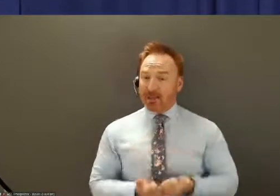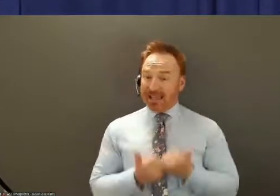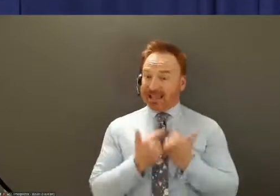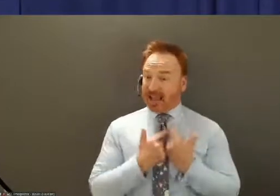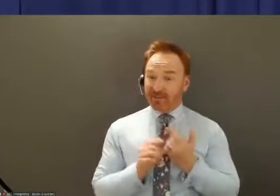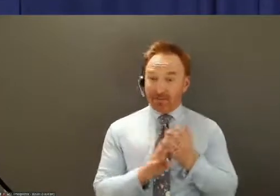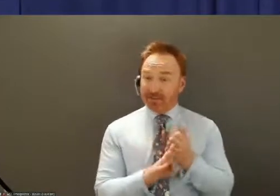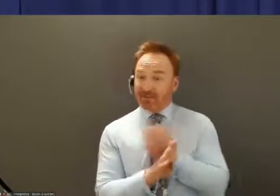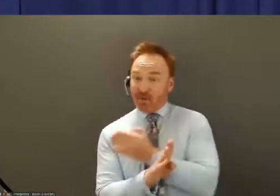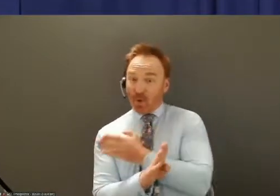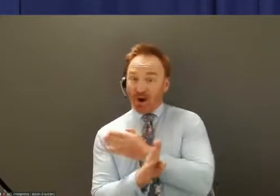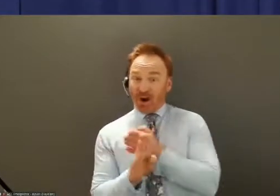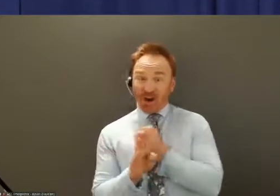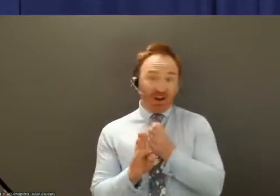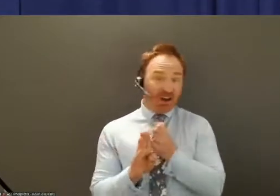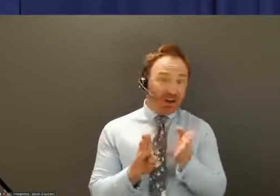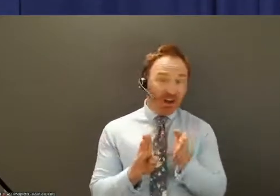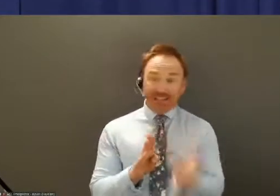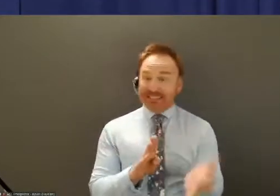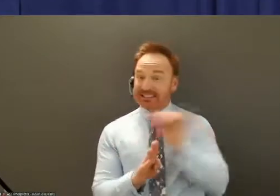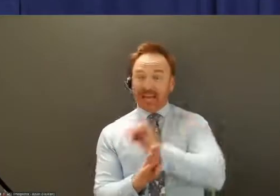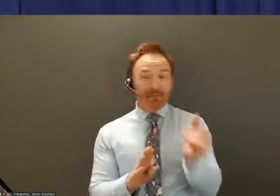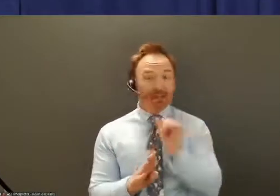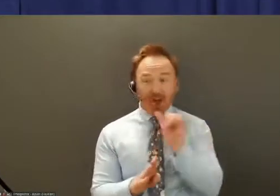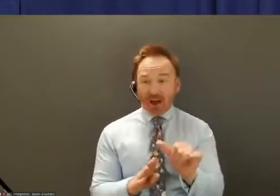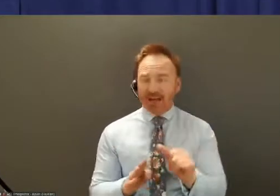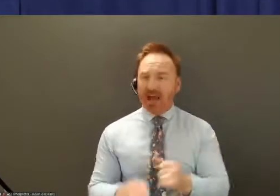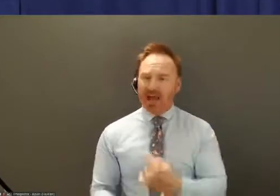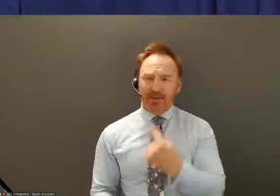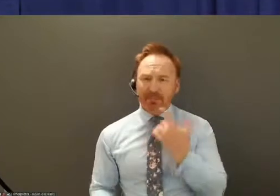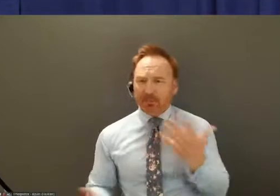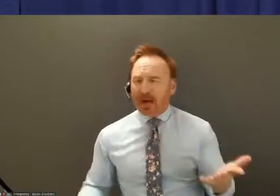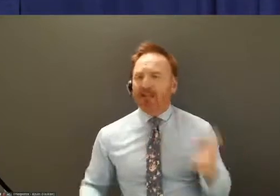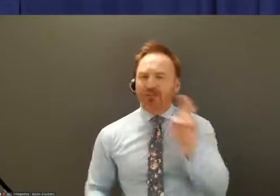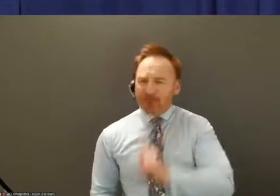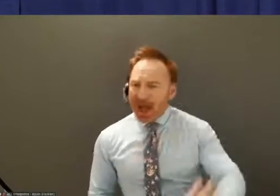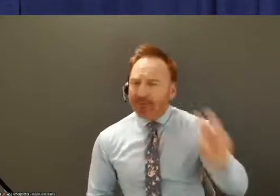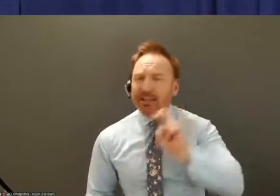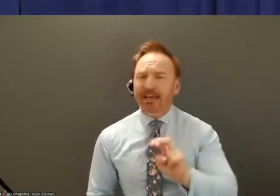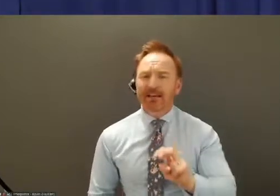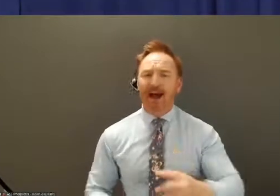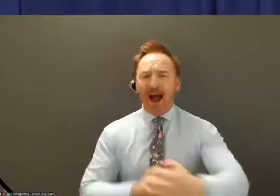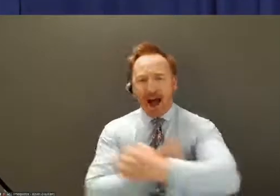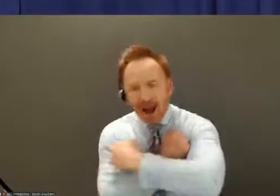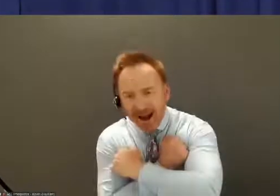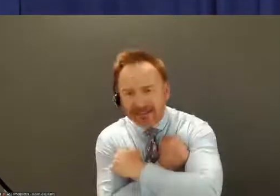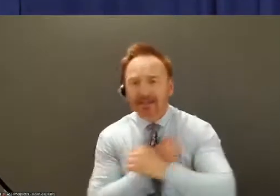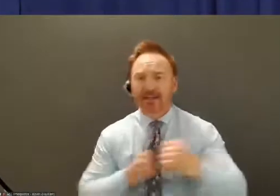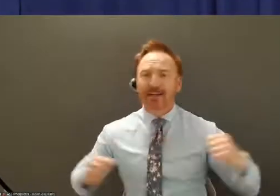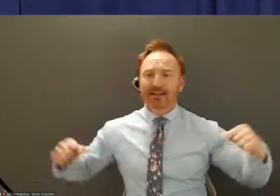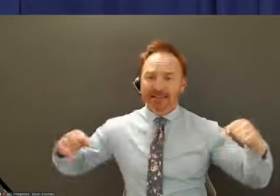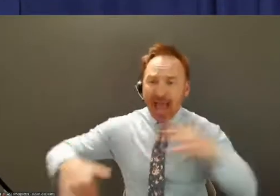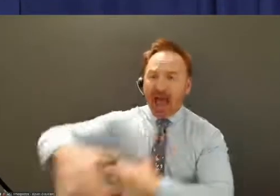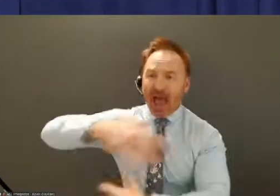These events can continue as before. If people think about organizing events but don't have an